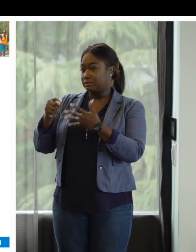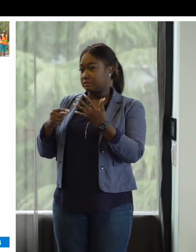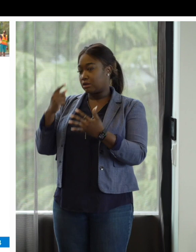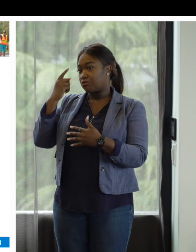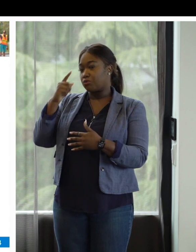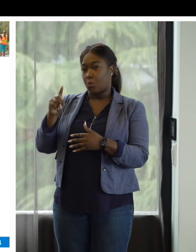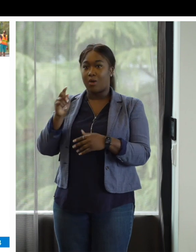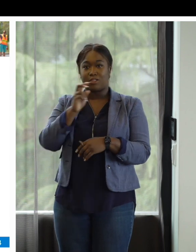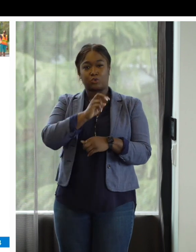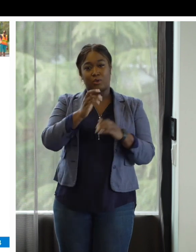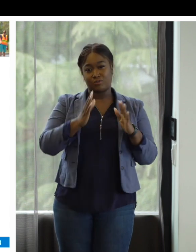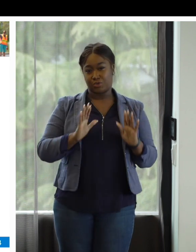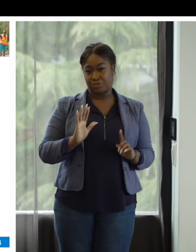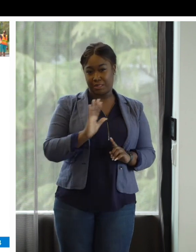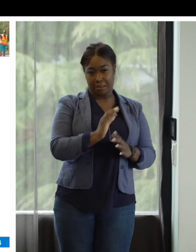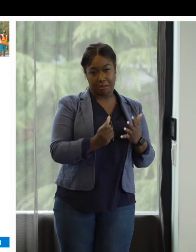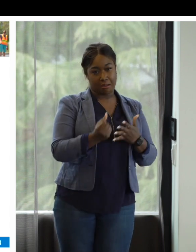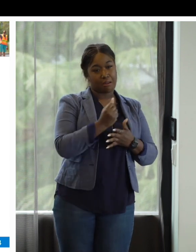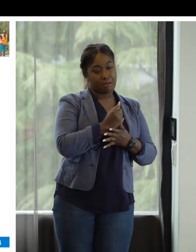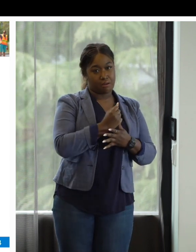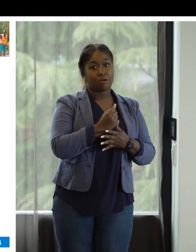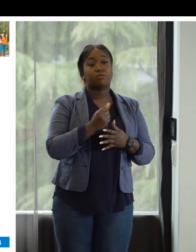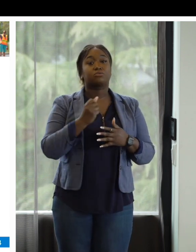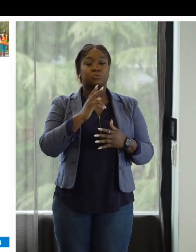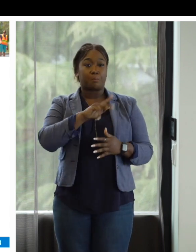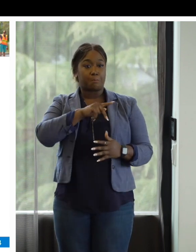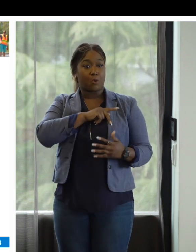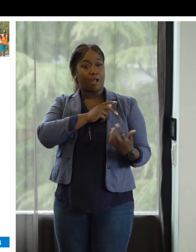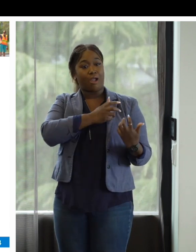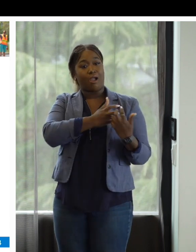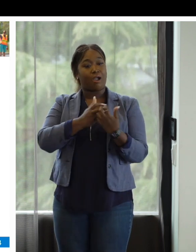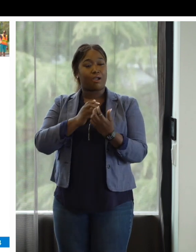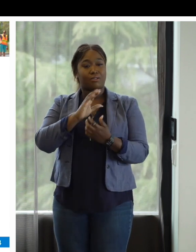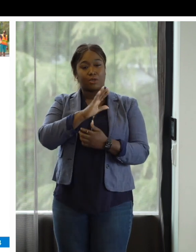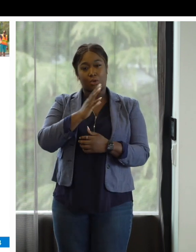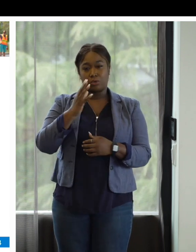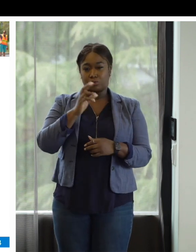traveler to personalize their travel experience we